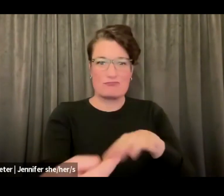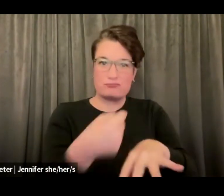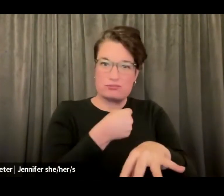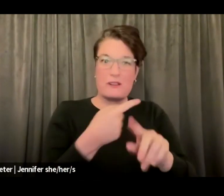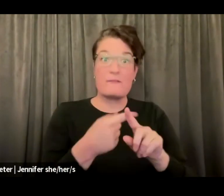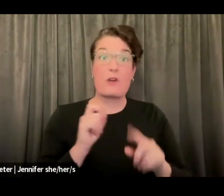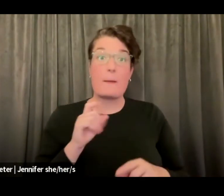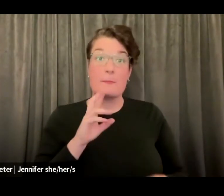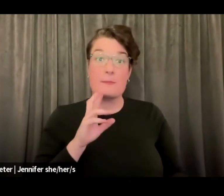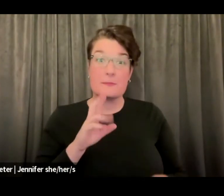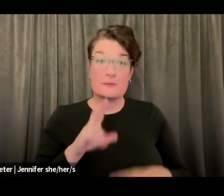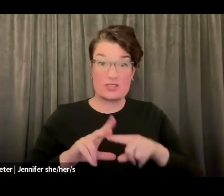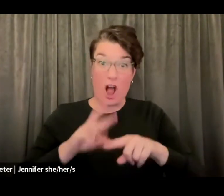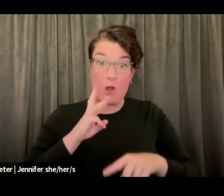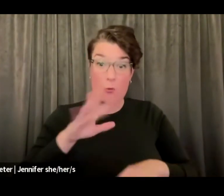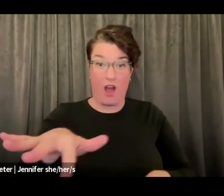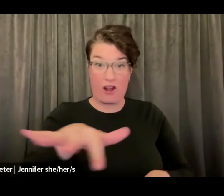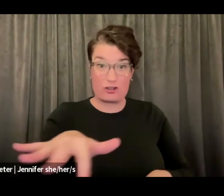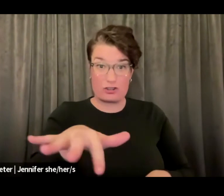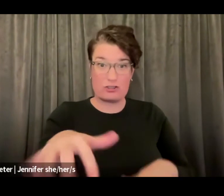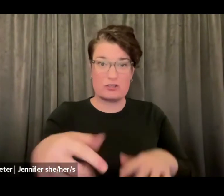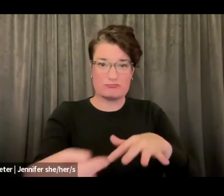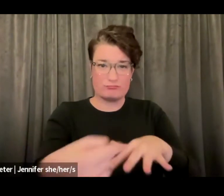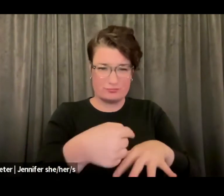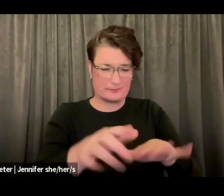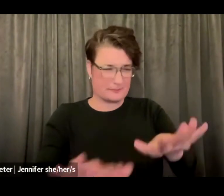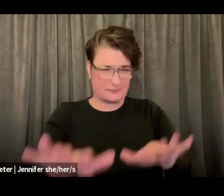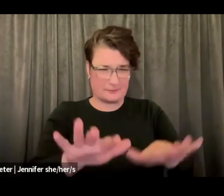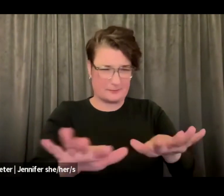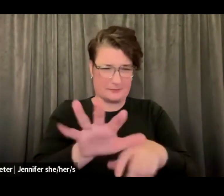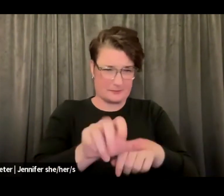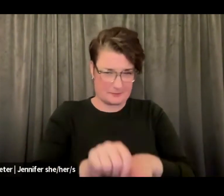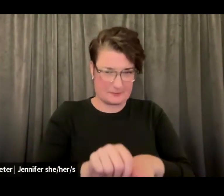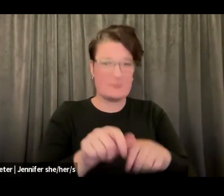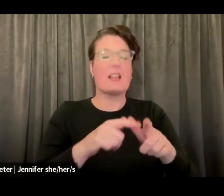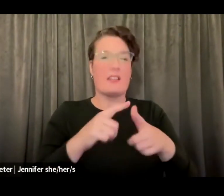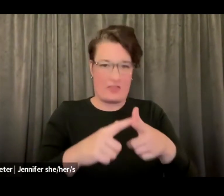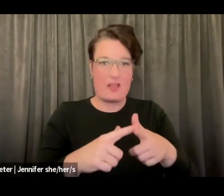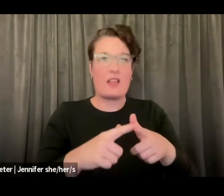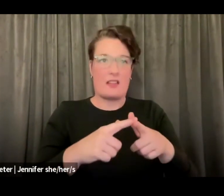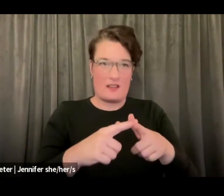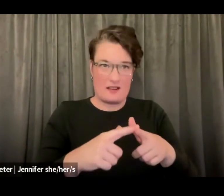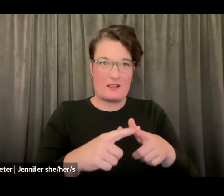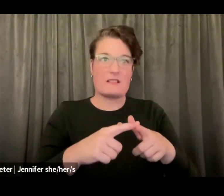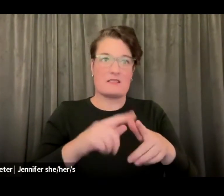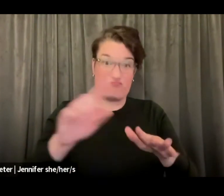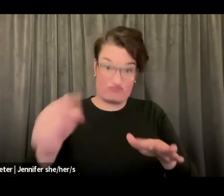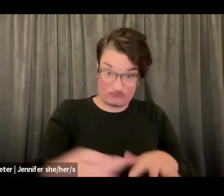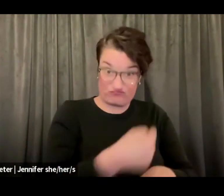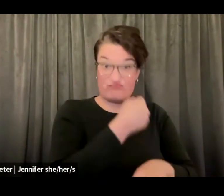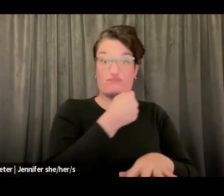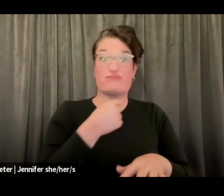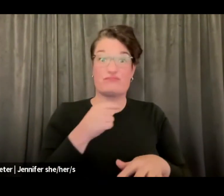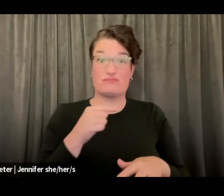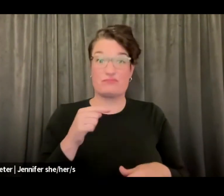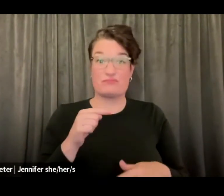They kind of like, hang out at this one spot acclimating and then move into the fresh water.